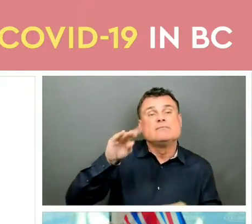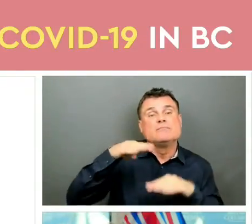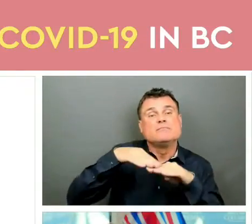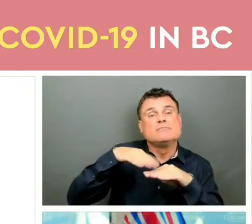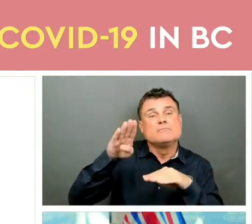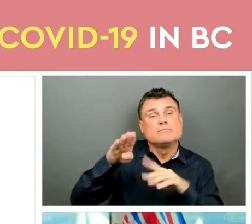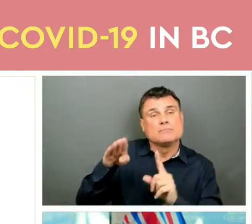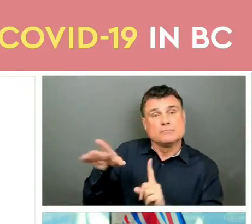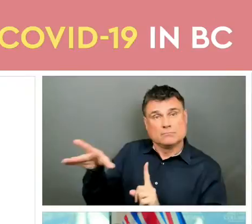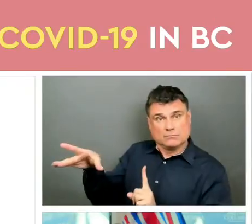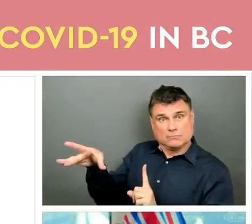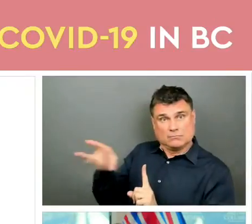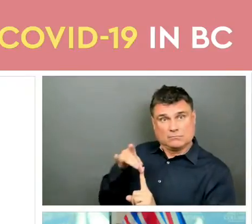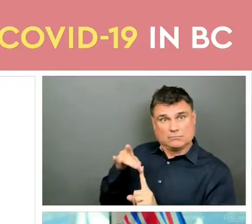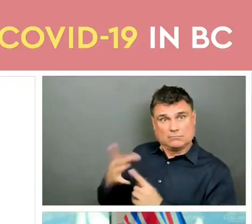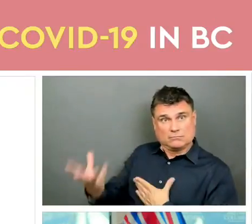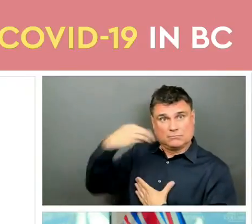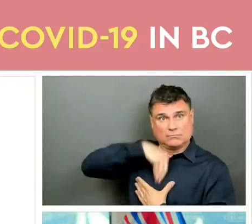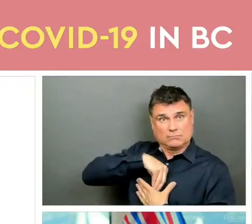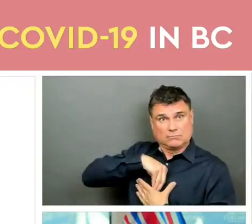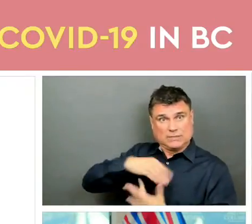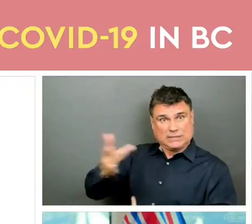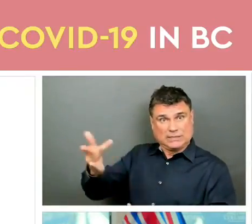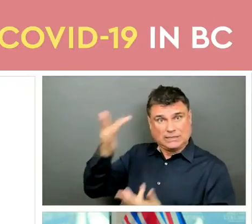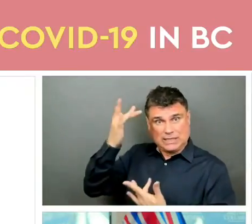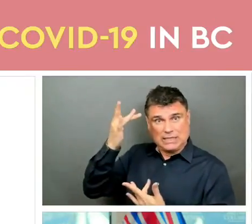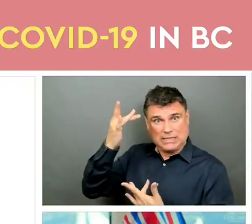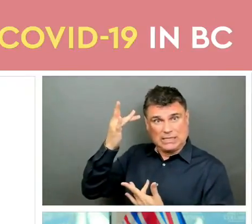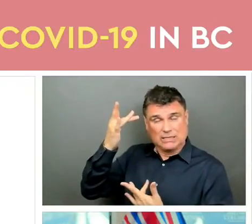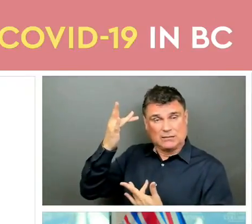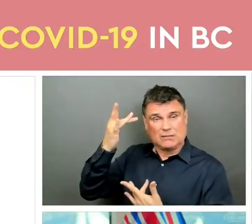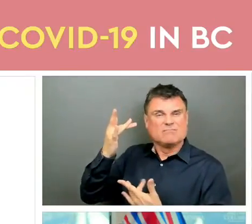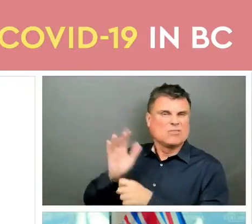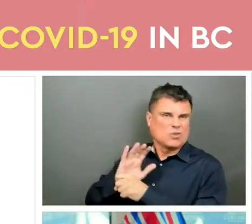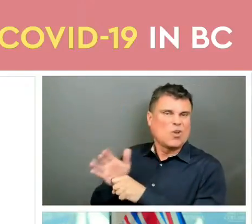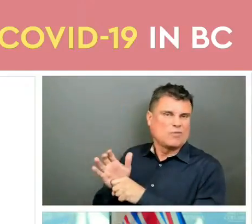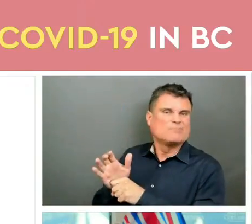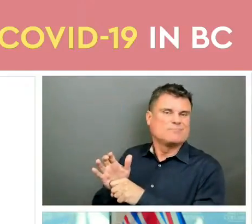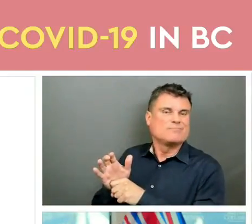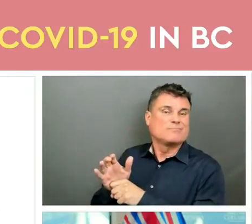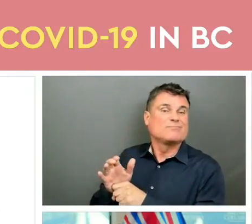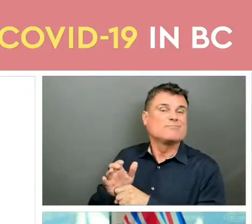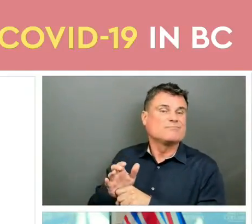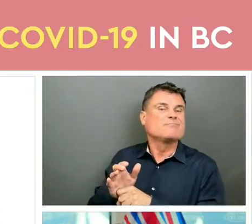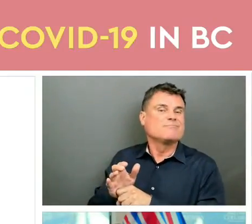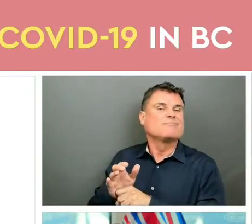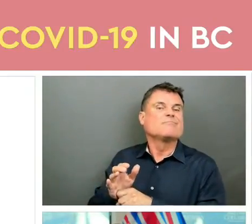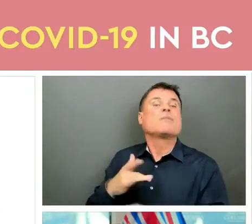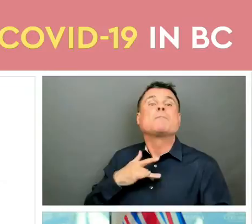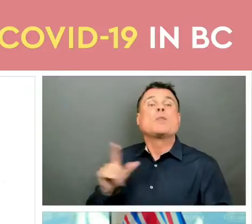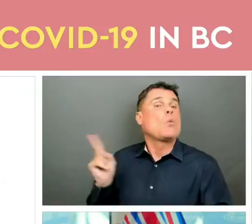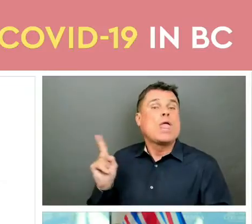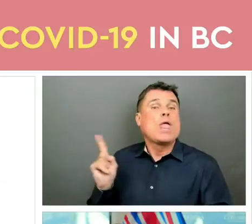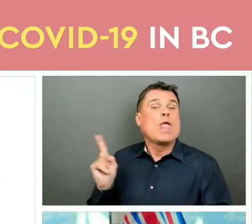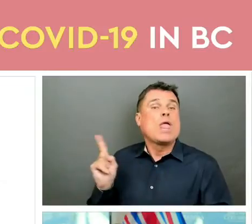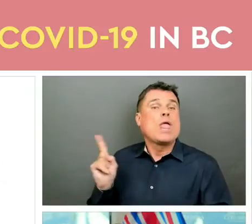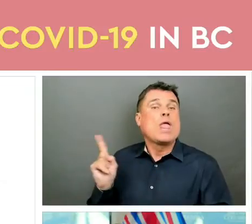with SARS were COVID were long term care. And this affects the effectiveness of